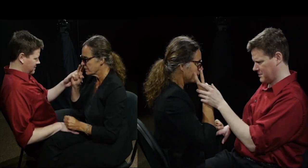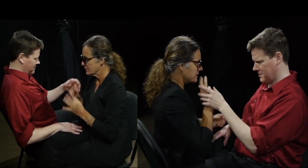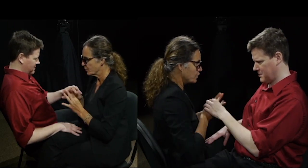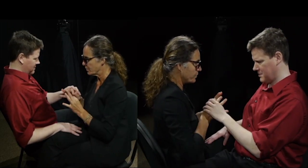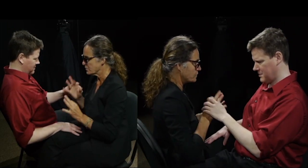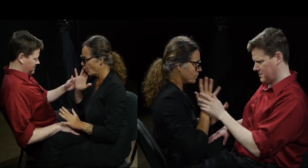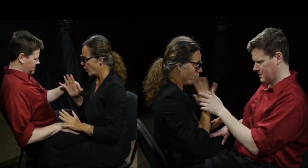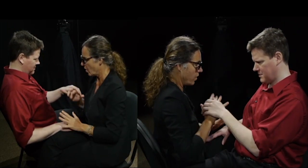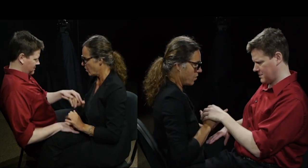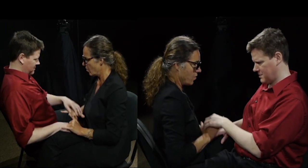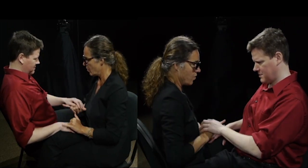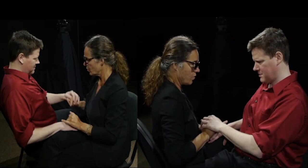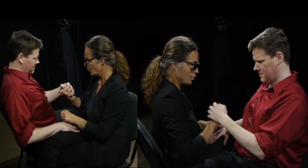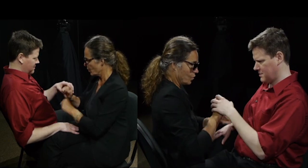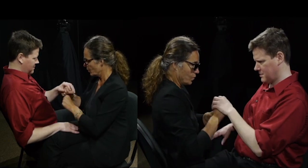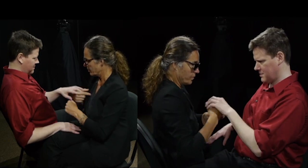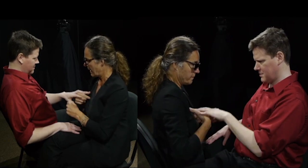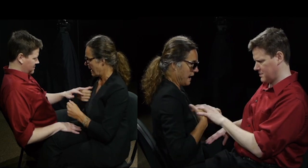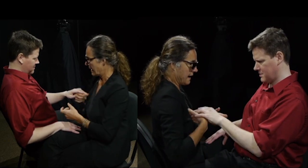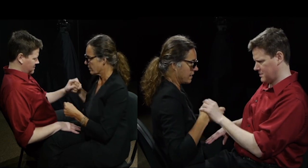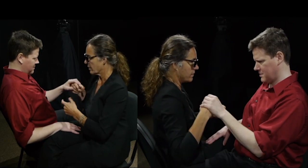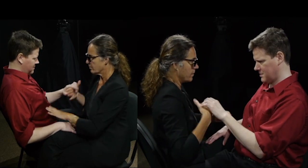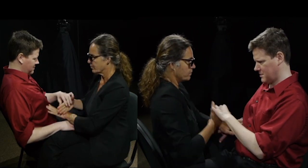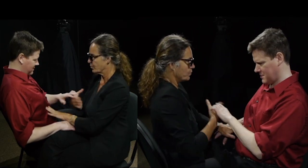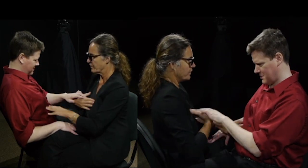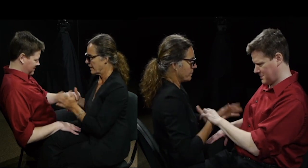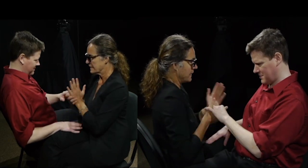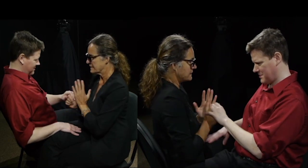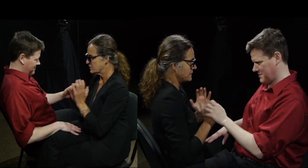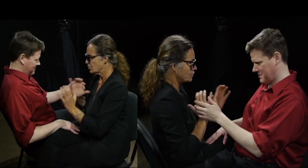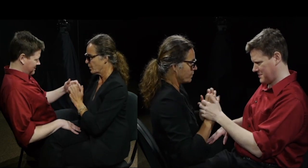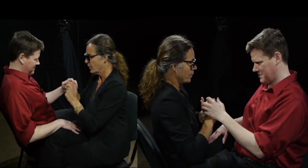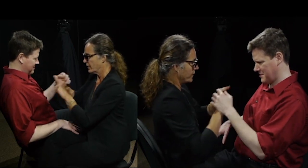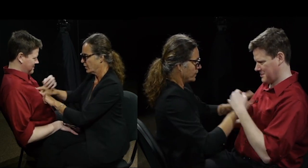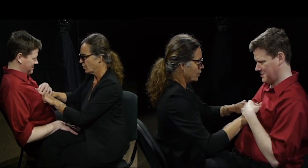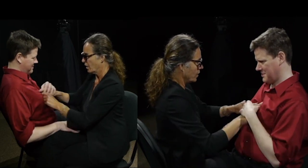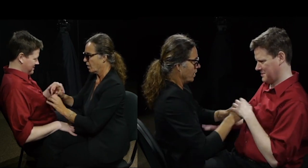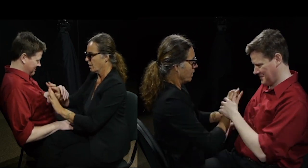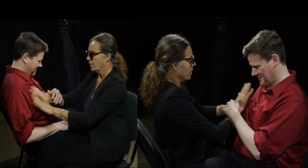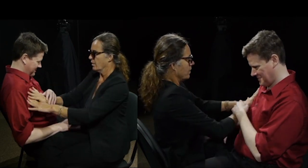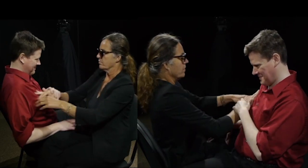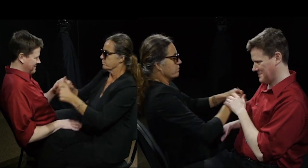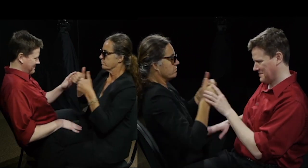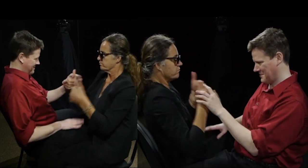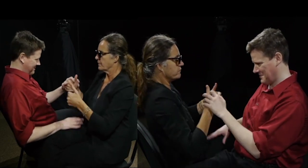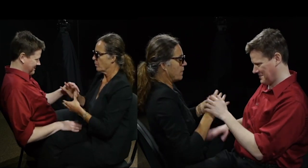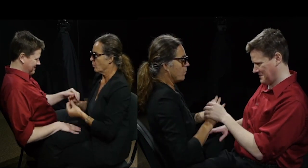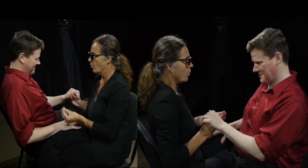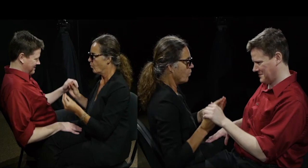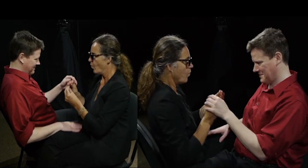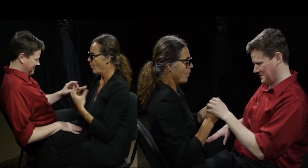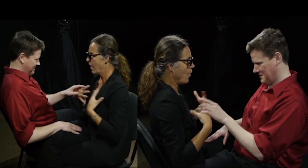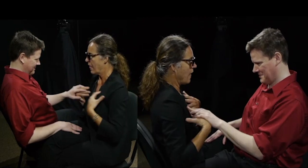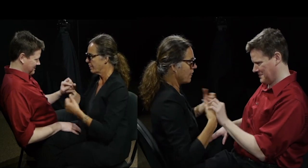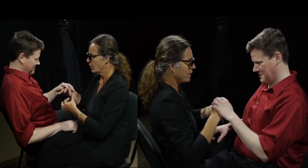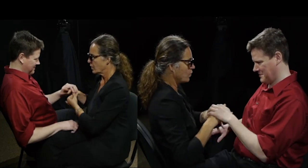we feel are well suited to the work, motivating interpreters to improve their protactile language skills. This fosters healthy working relationships